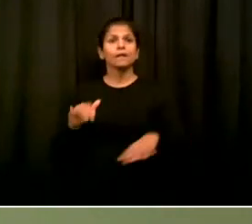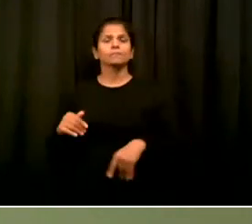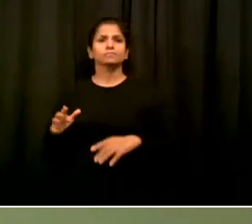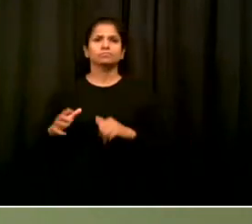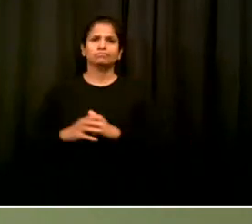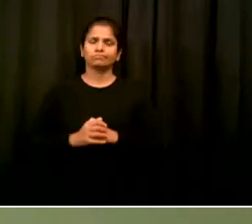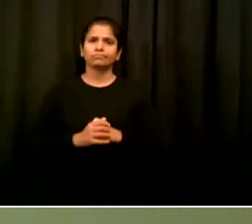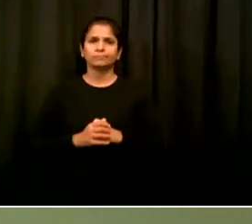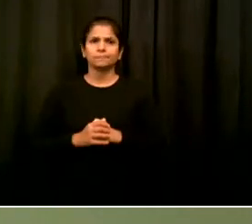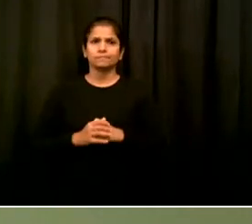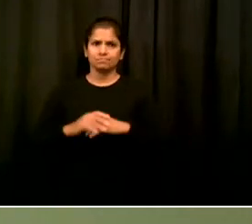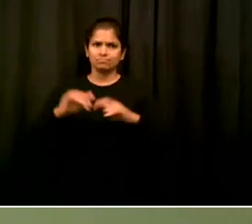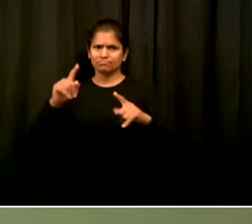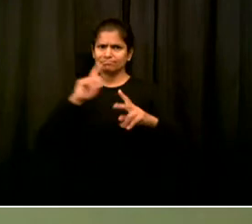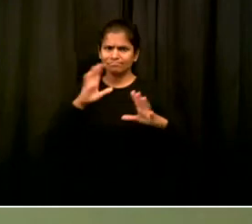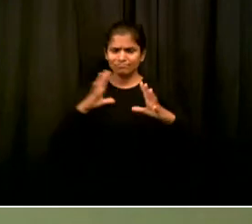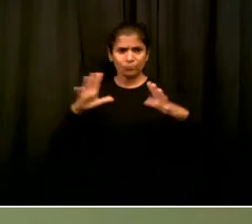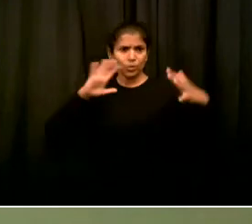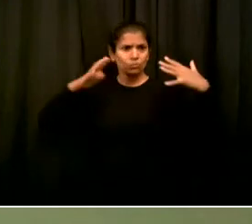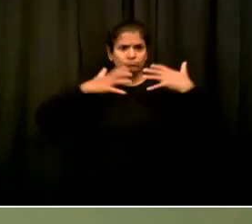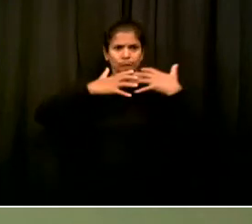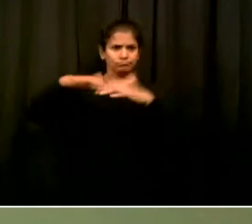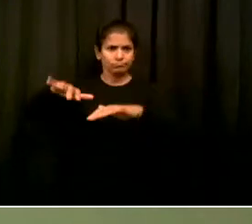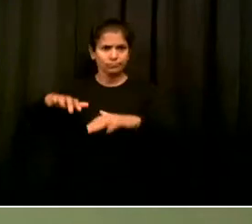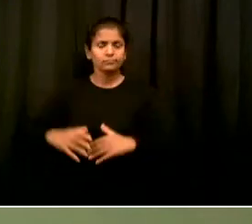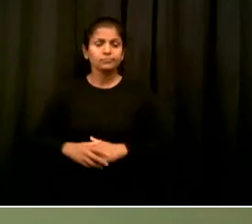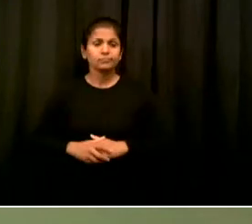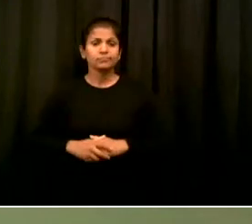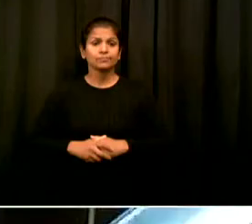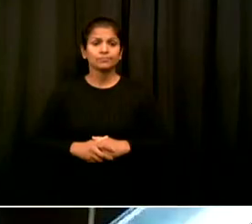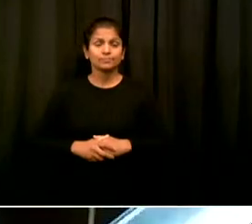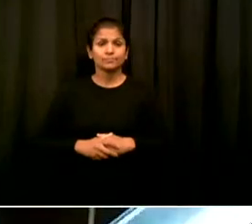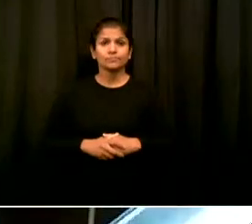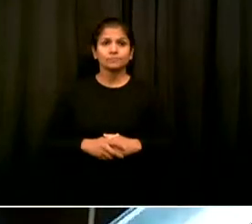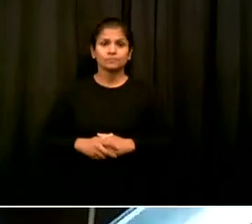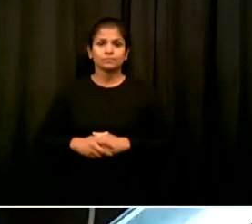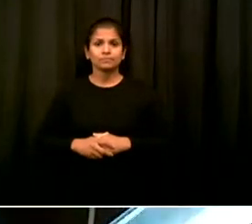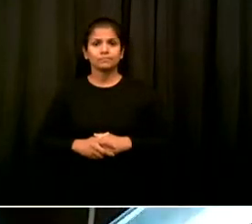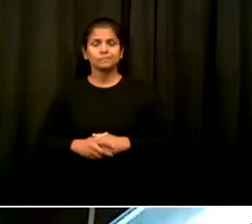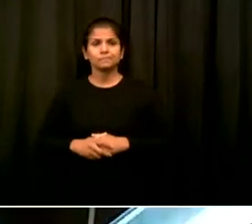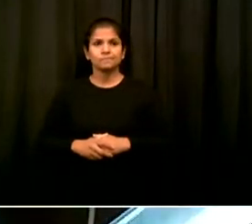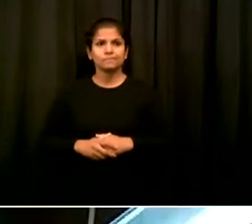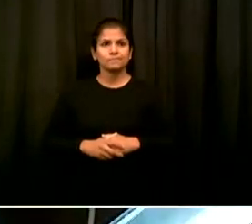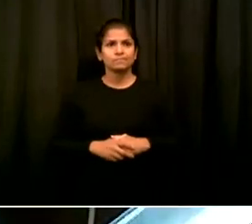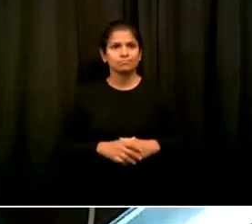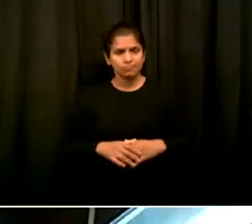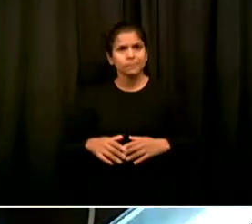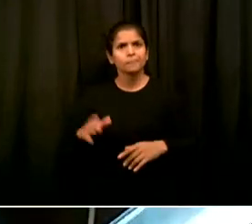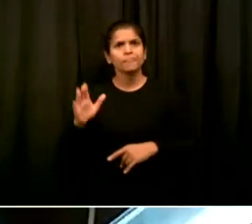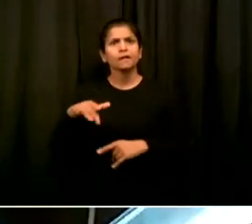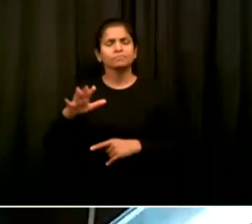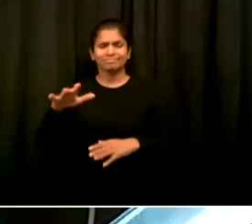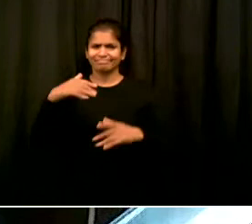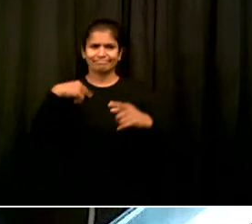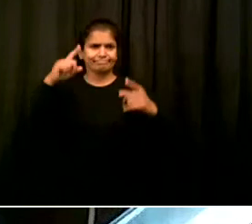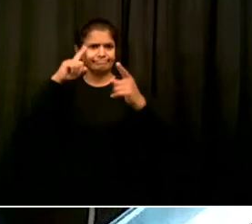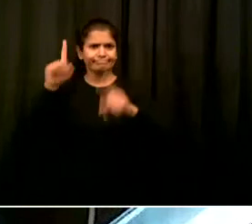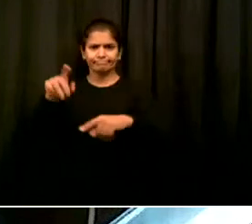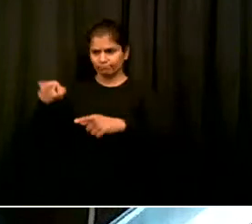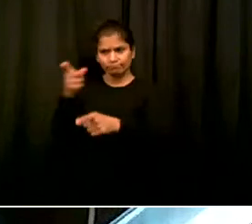VIGILANT TO WATCH AND TAKE E CARE FOR ESPEPEACILLLLY GIVE THE SITUATION THROUGHOUT THE U.S. AND EUROPE. DR. LONG, YOU WWNTA TO ADD?